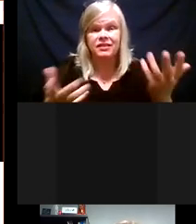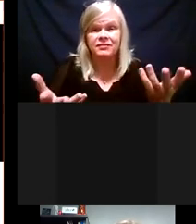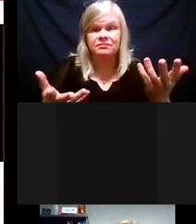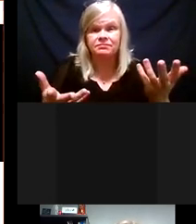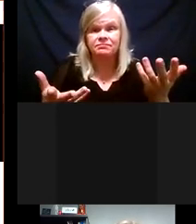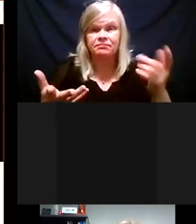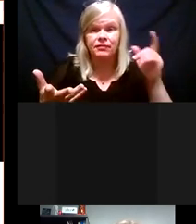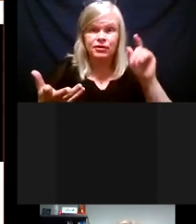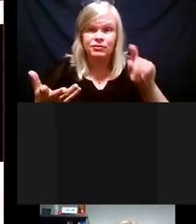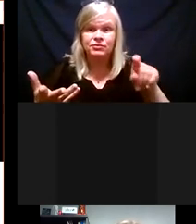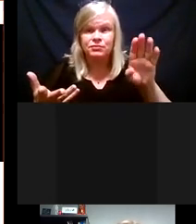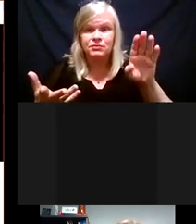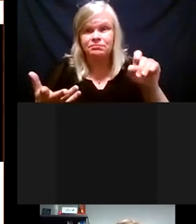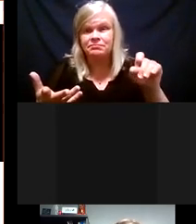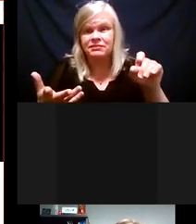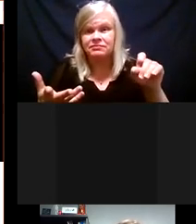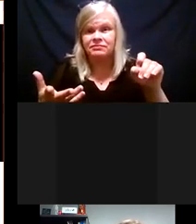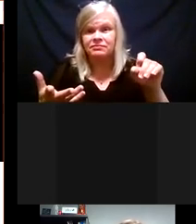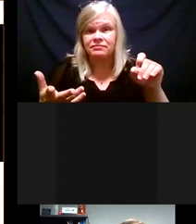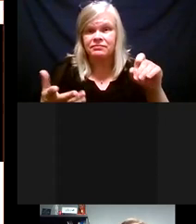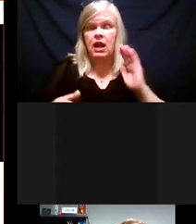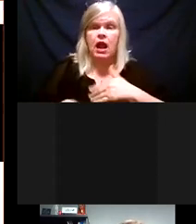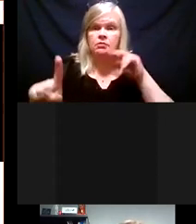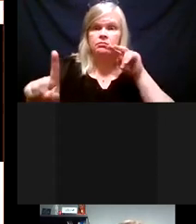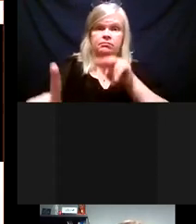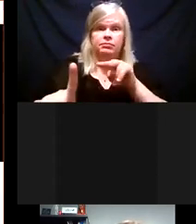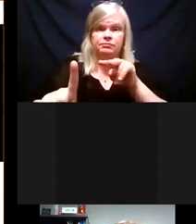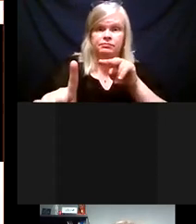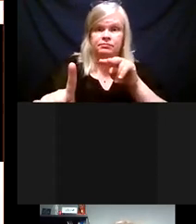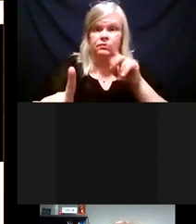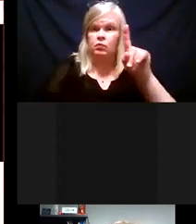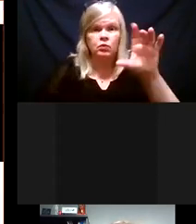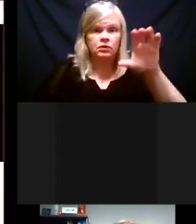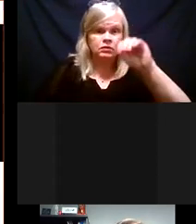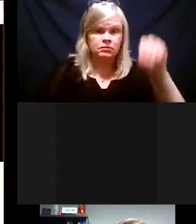BE, AND OUR VIEWPOINT IS IT'S 100% UP TO THE MINOR, EVEN